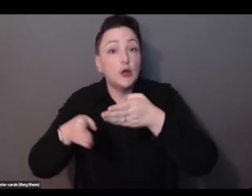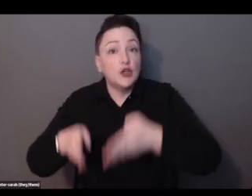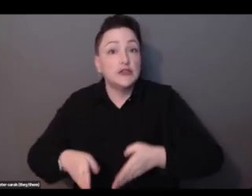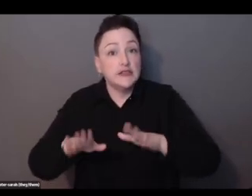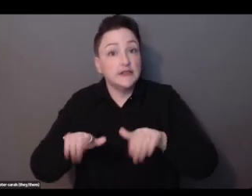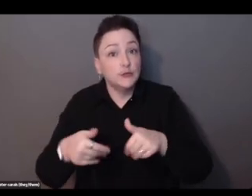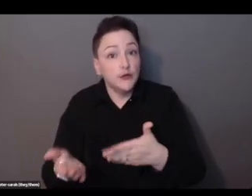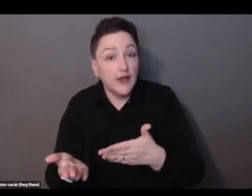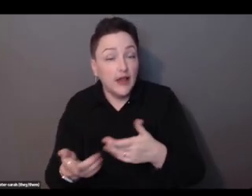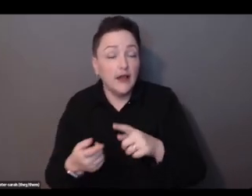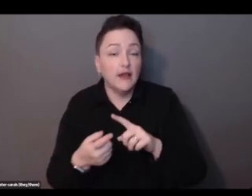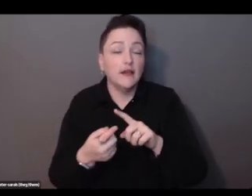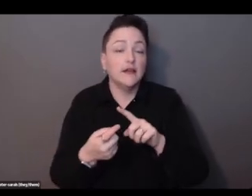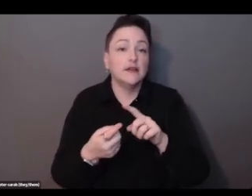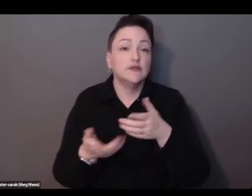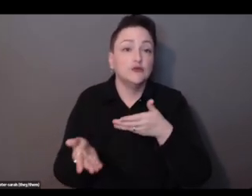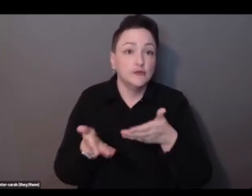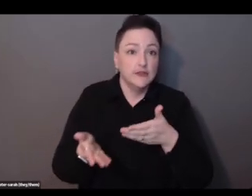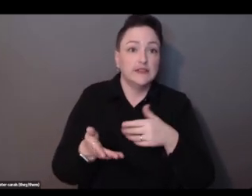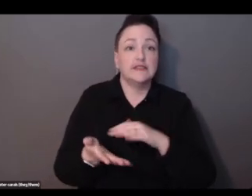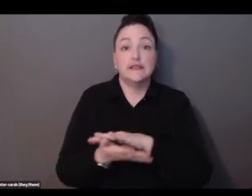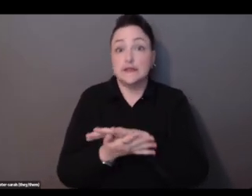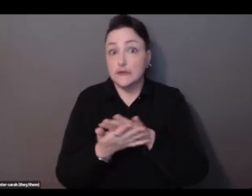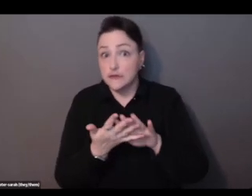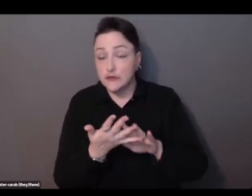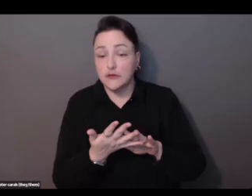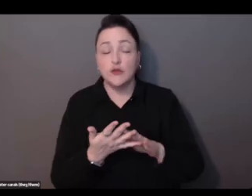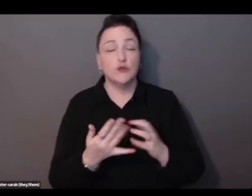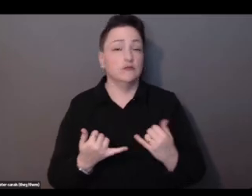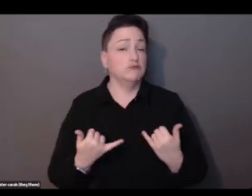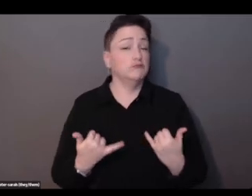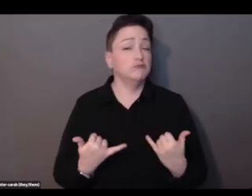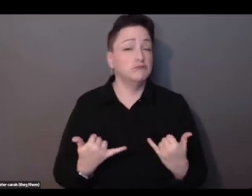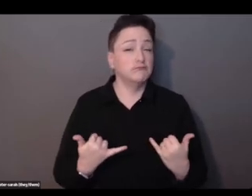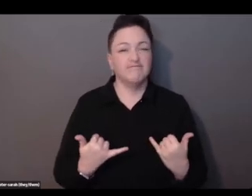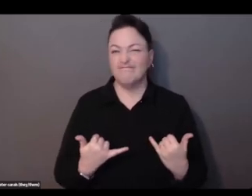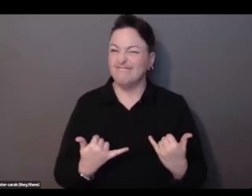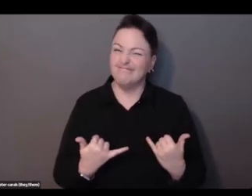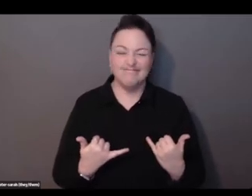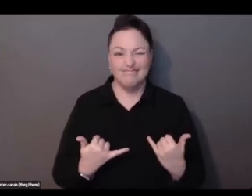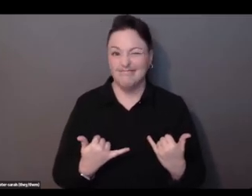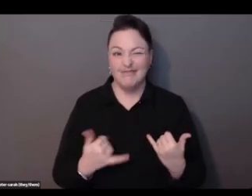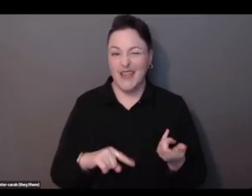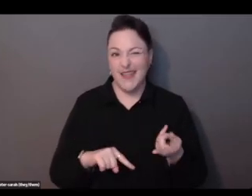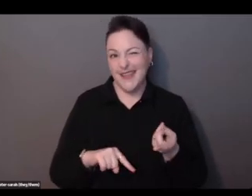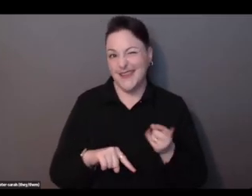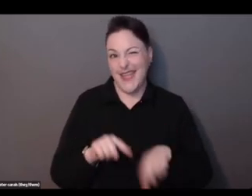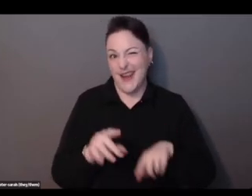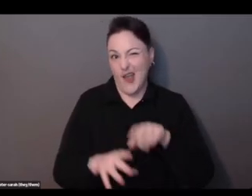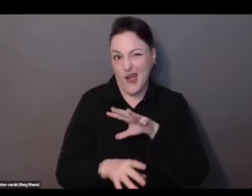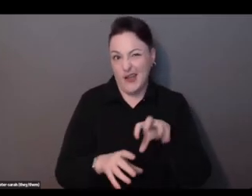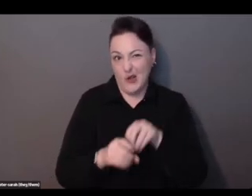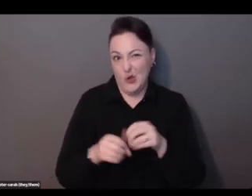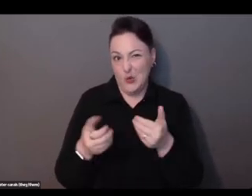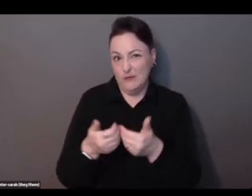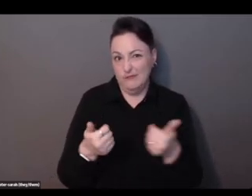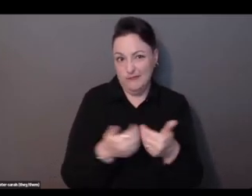As of right now, our dashboard is not able to speak to that, but we are currently doing research